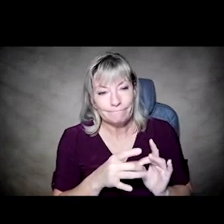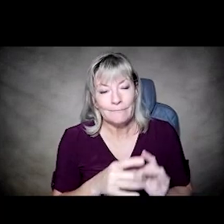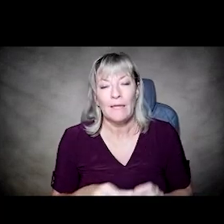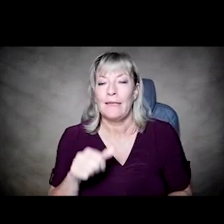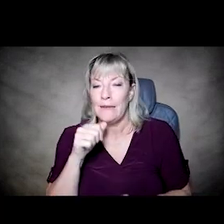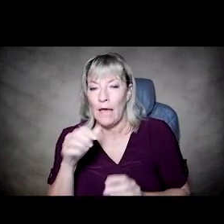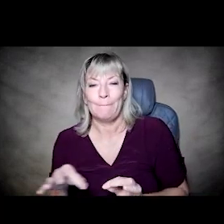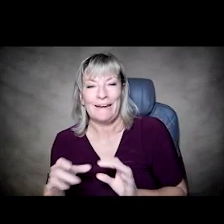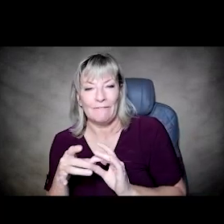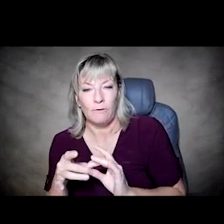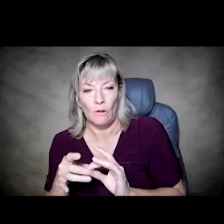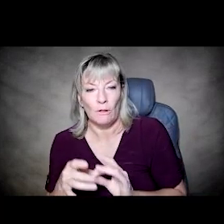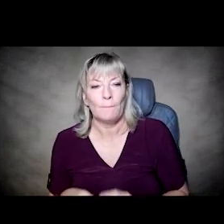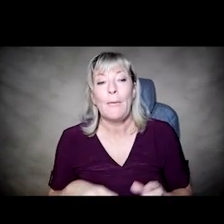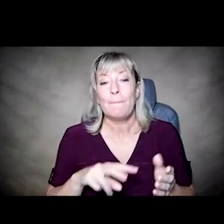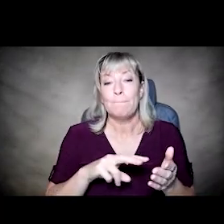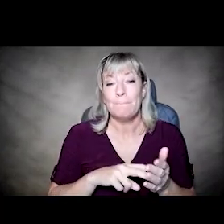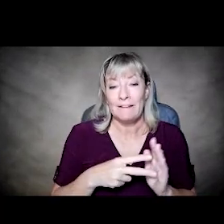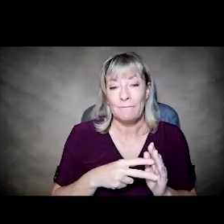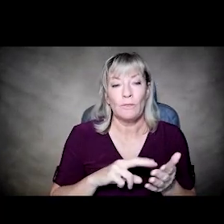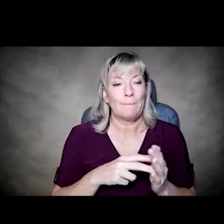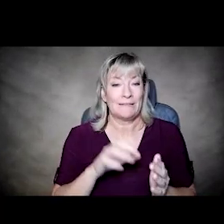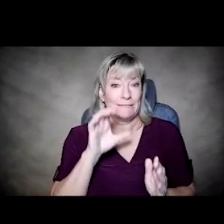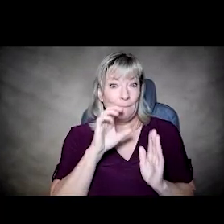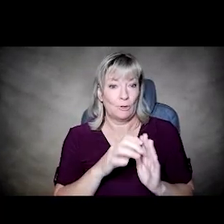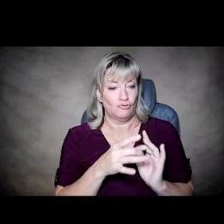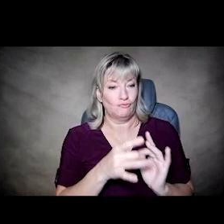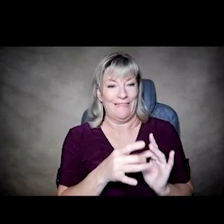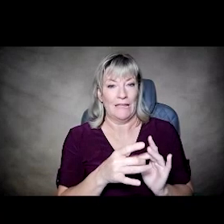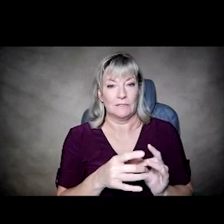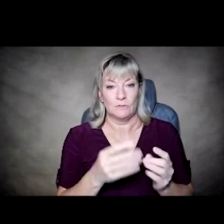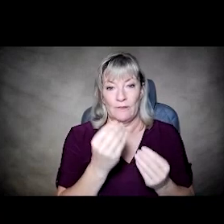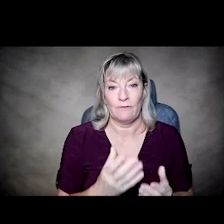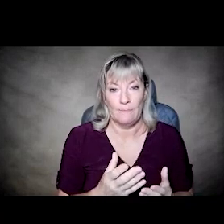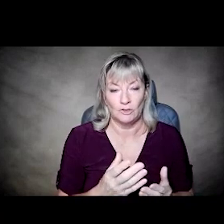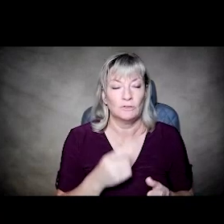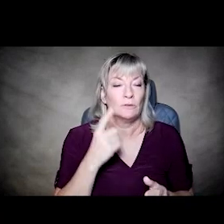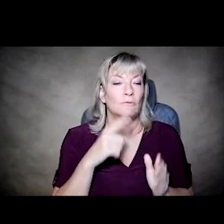Meaningful images are pertinent to the information being shared. For example,